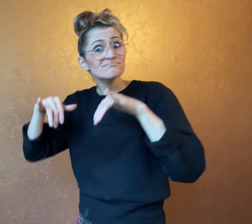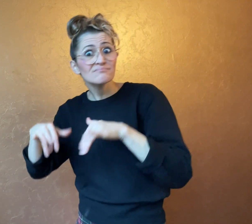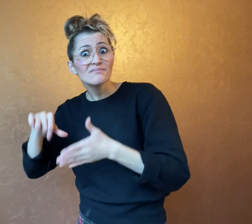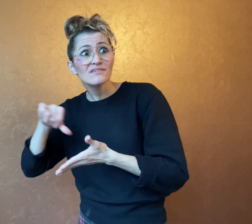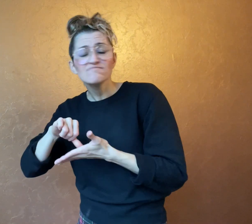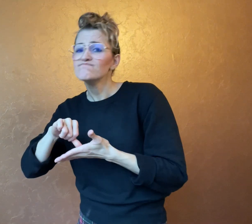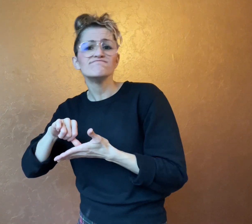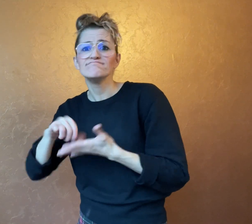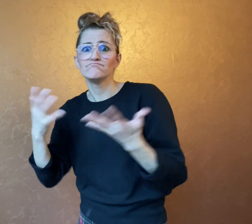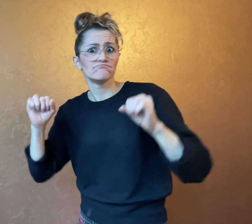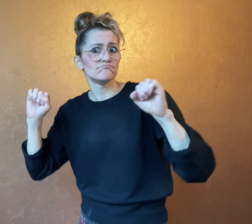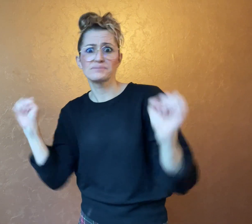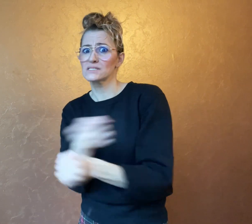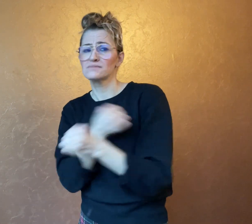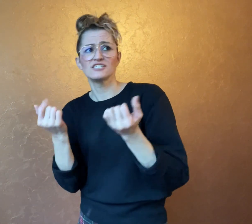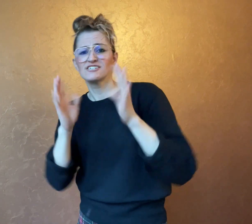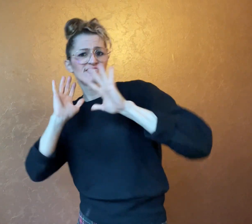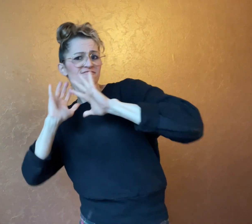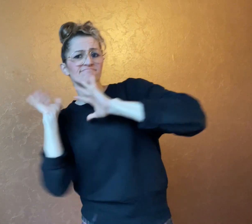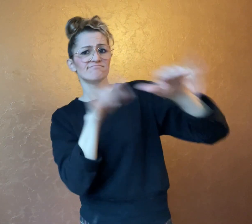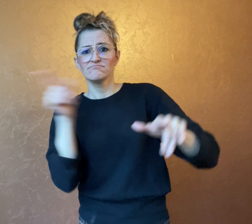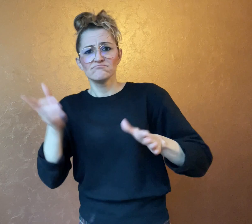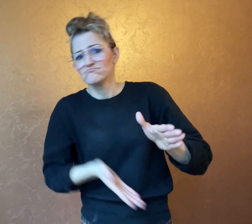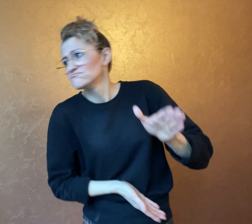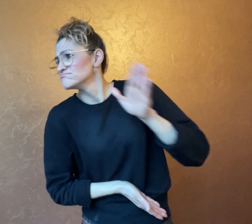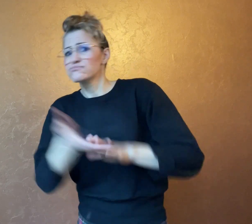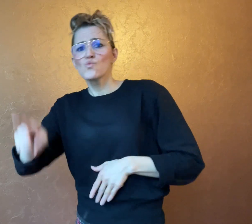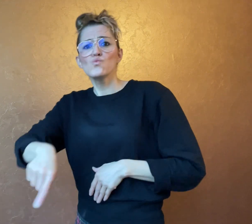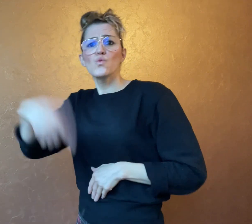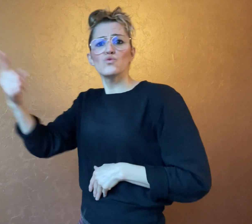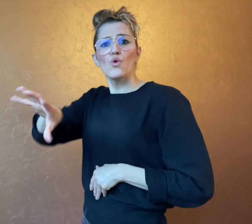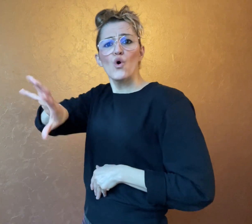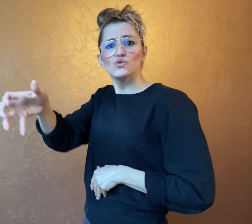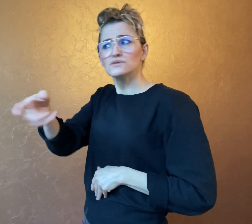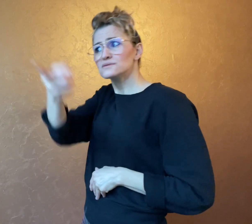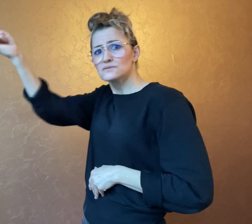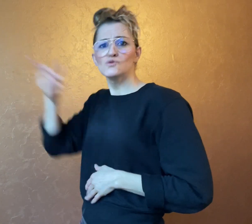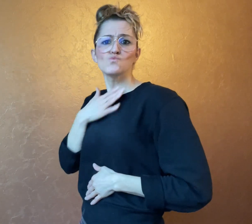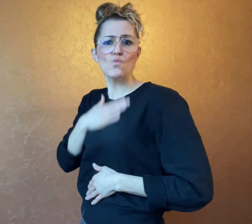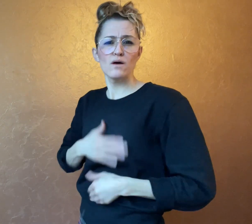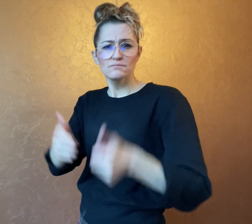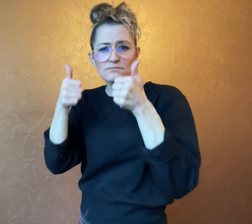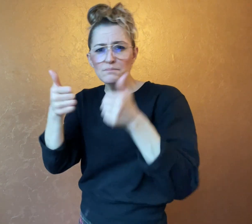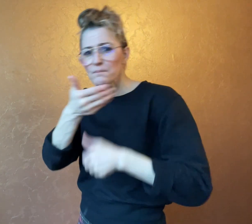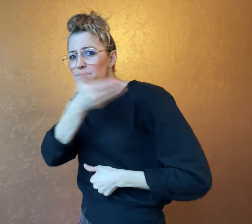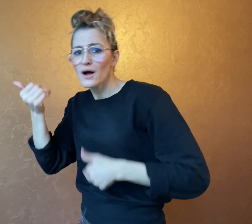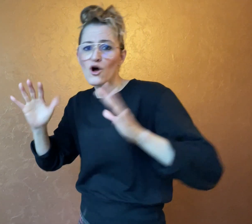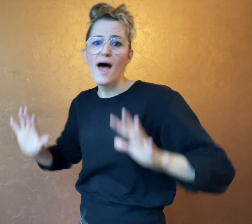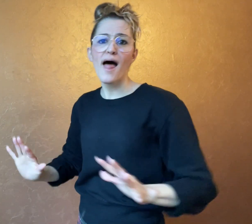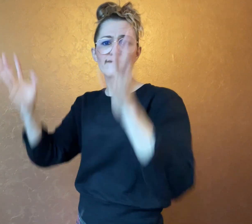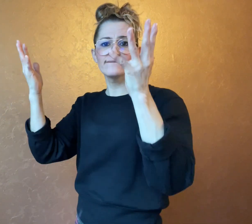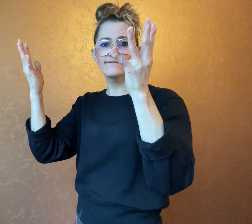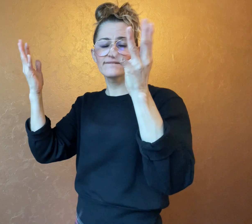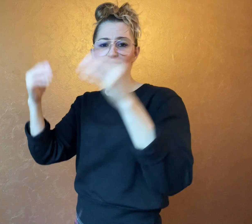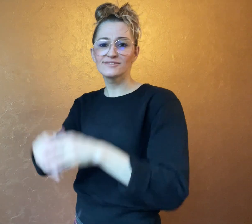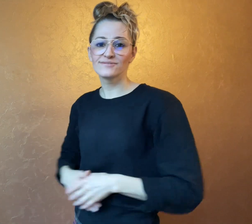athletes are forced to leave Iran to seek a better life.